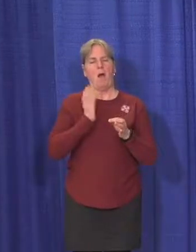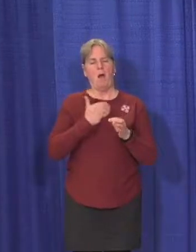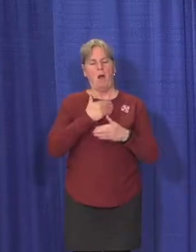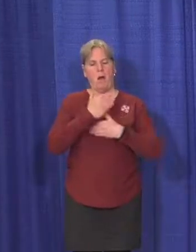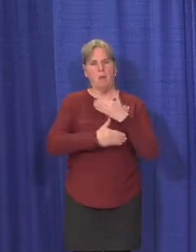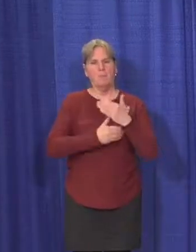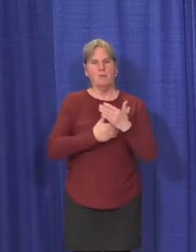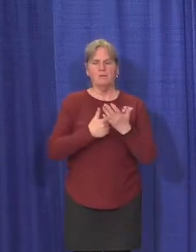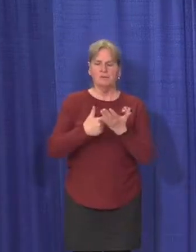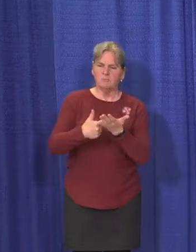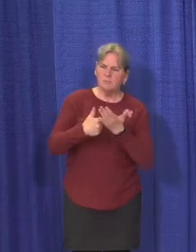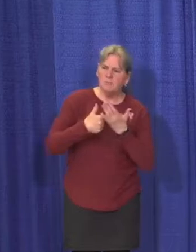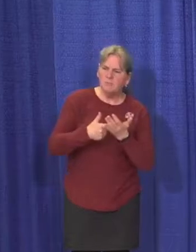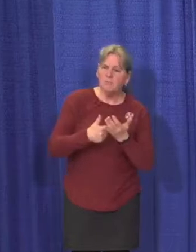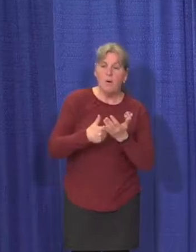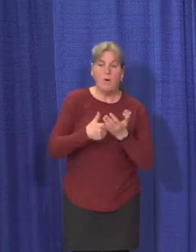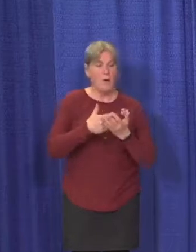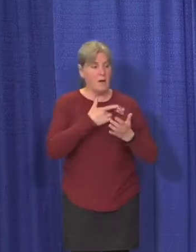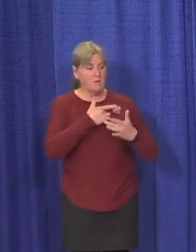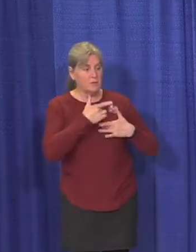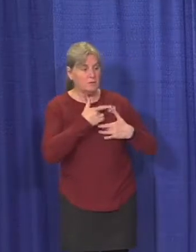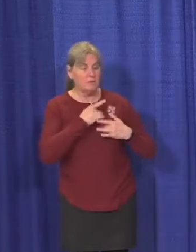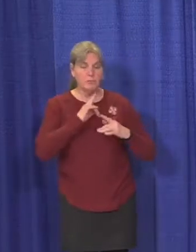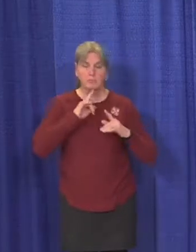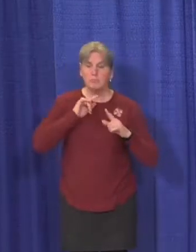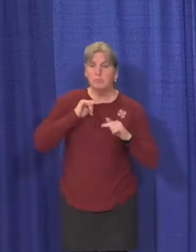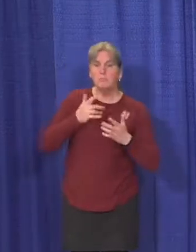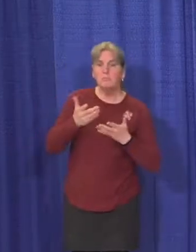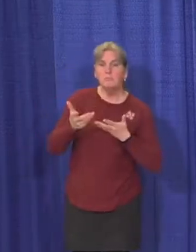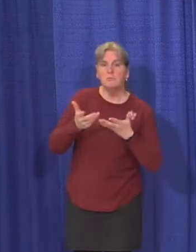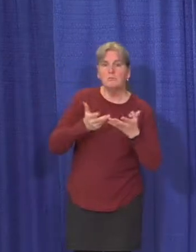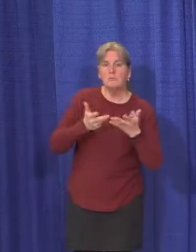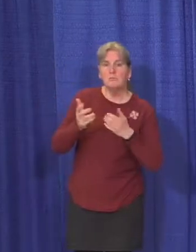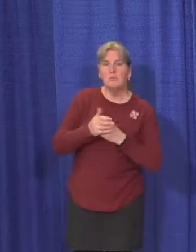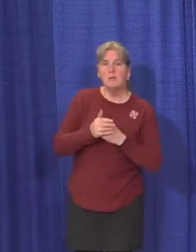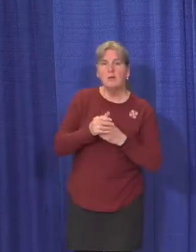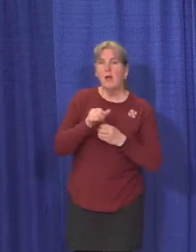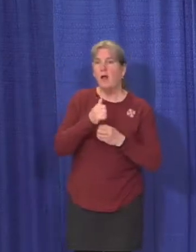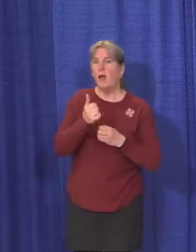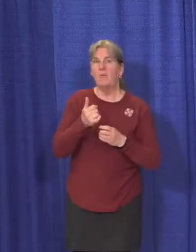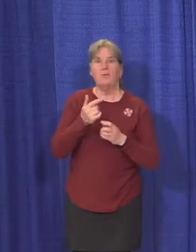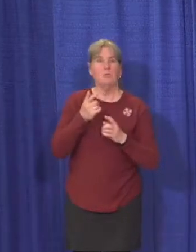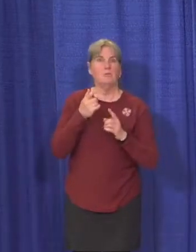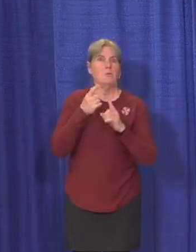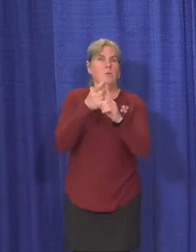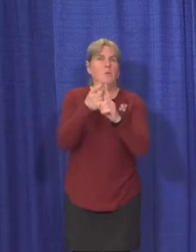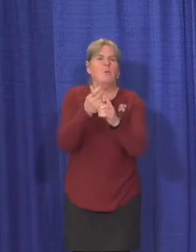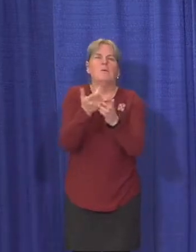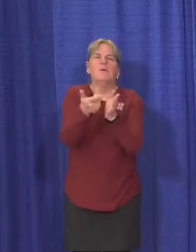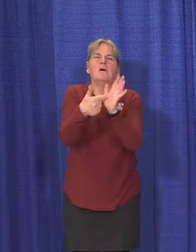on conversations and addressing specific questions and looking